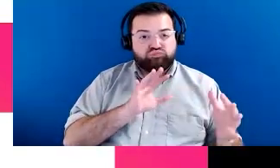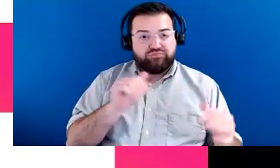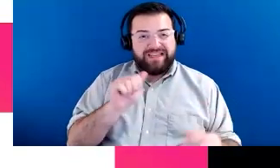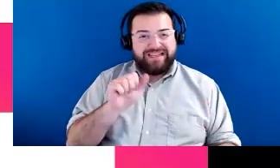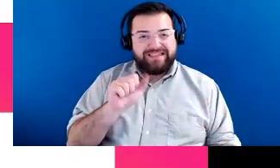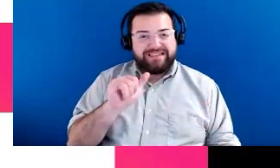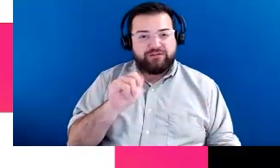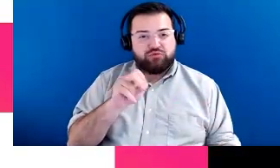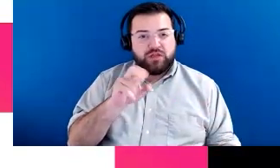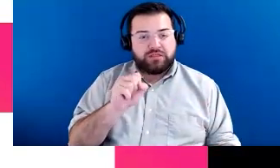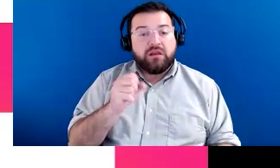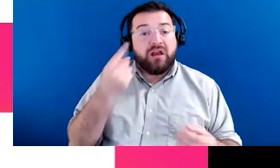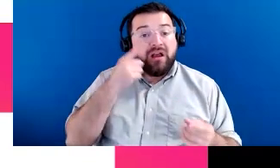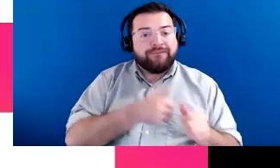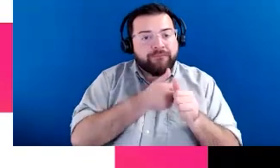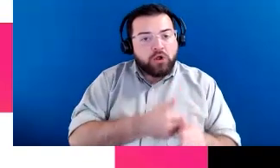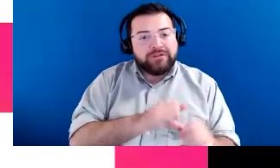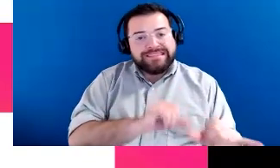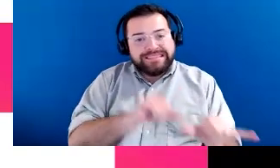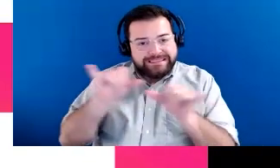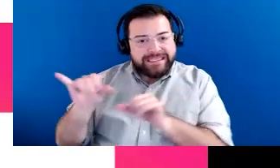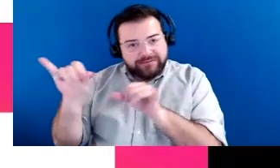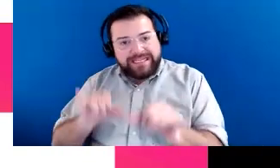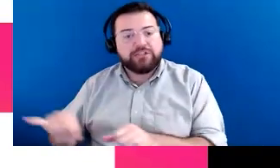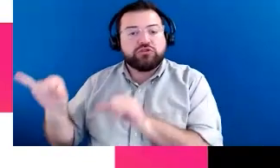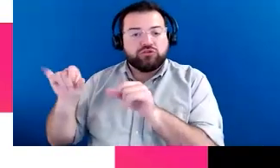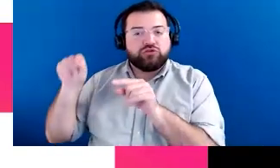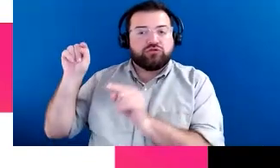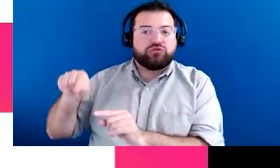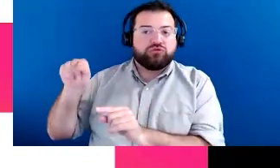as a fully